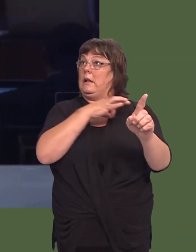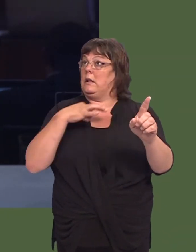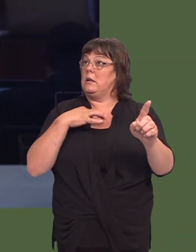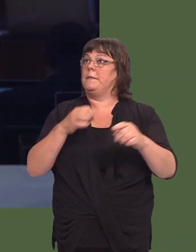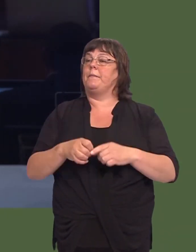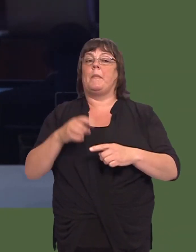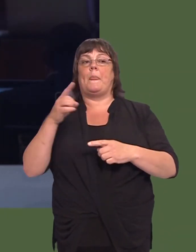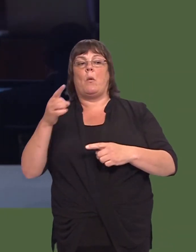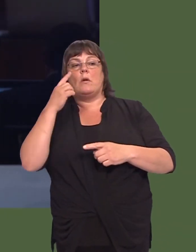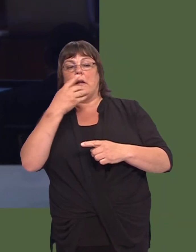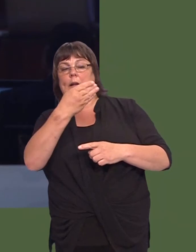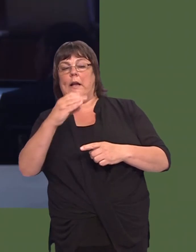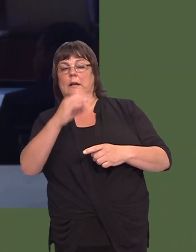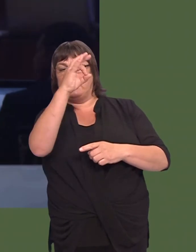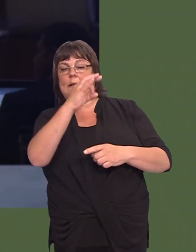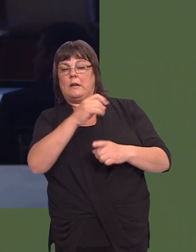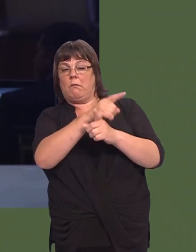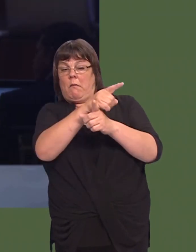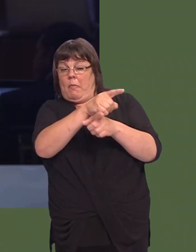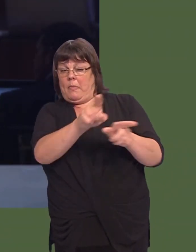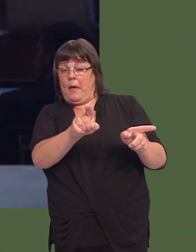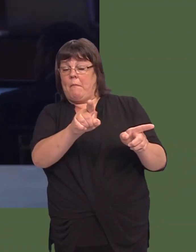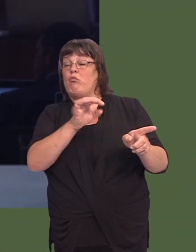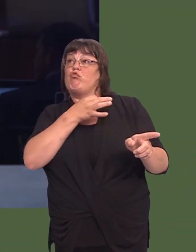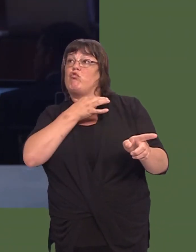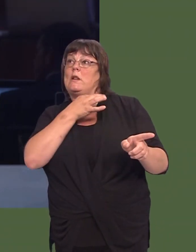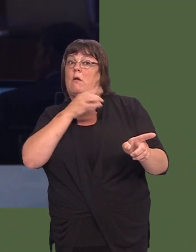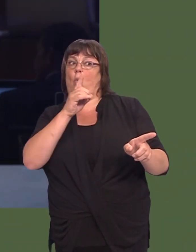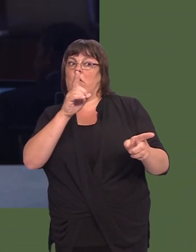Clinical investigations have shown that some 90 per cent of these patients are at risk